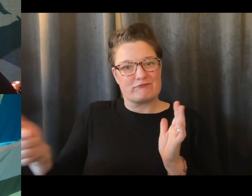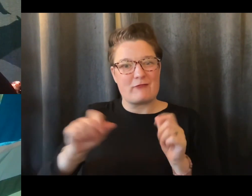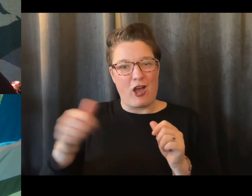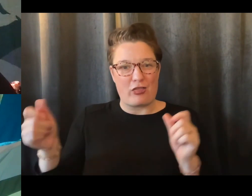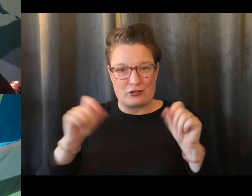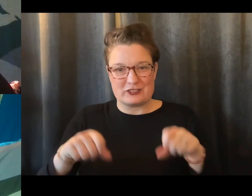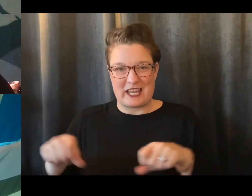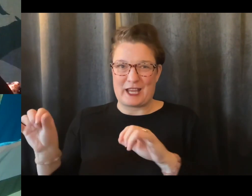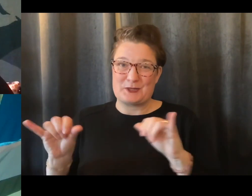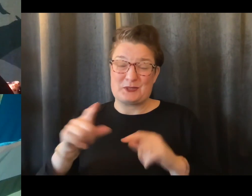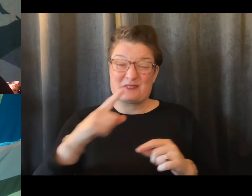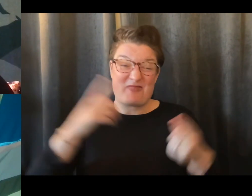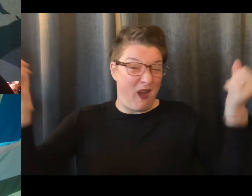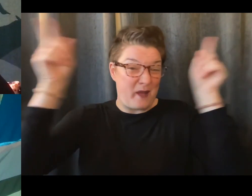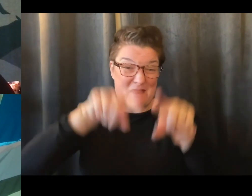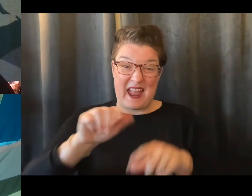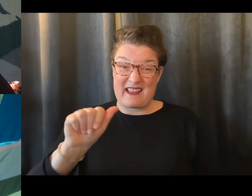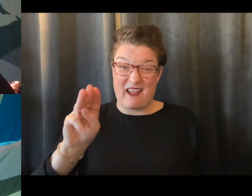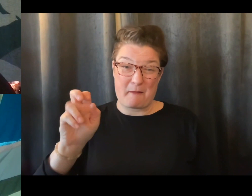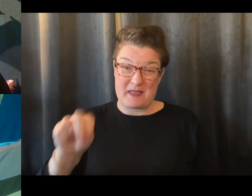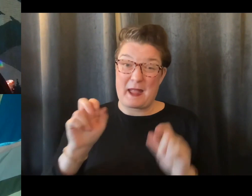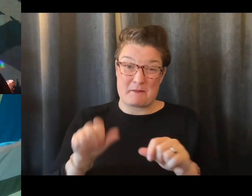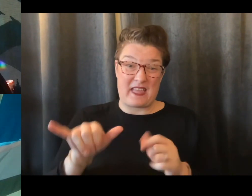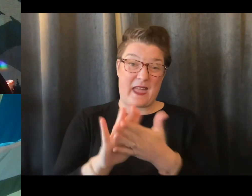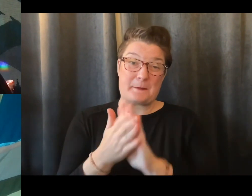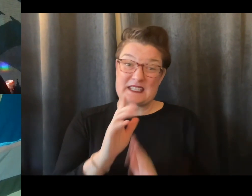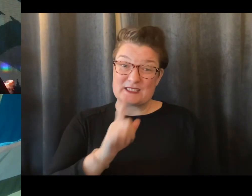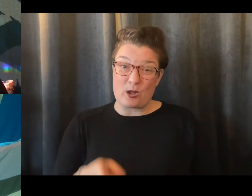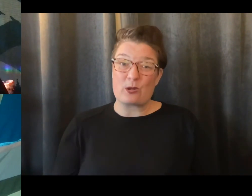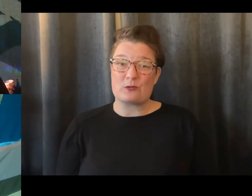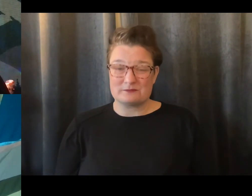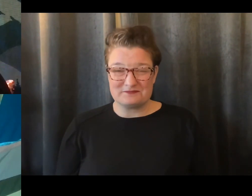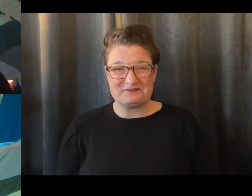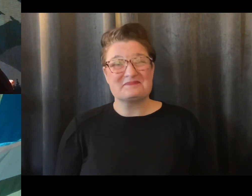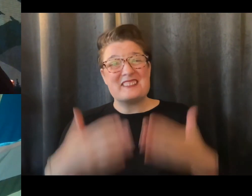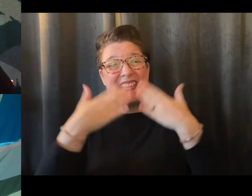Rebekah: thanks everyone for listening to the Av edition of Dreaming the World to